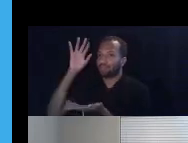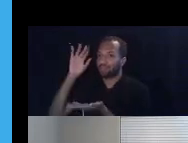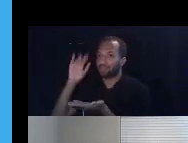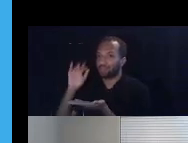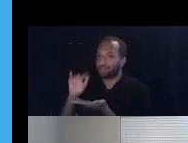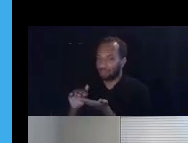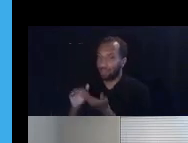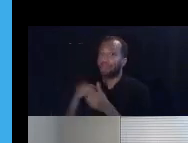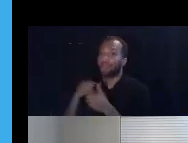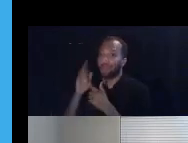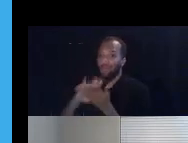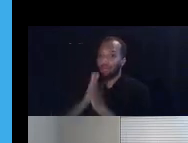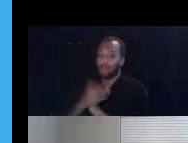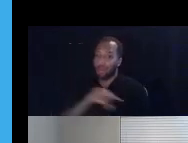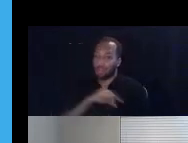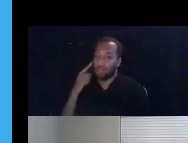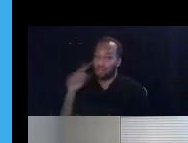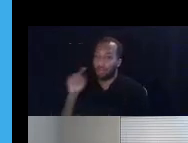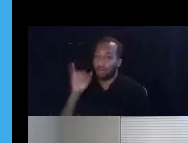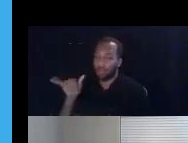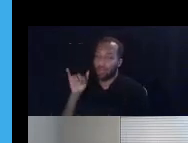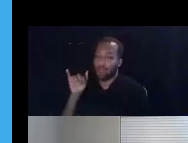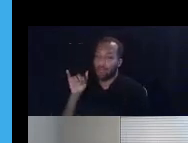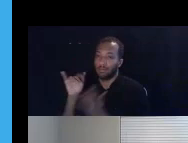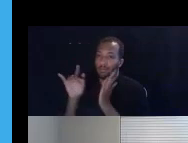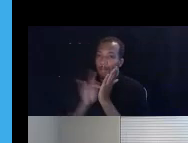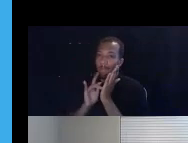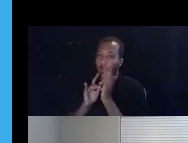And this, I think is an example of where this system is broken.